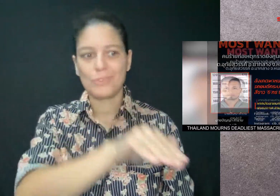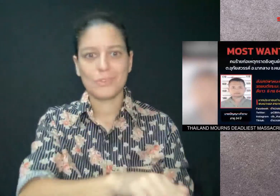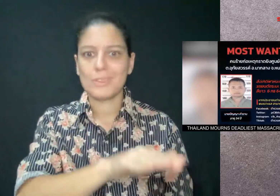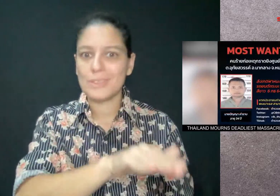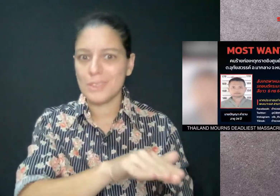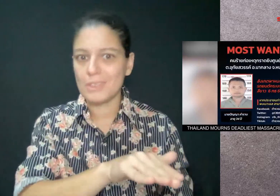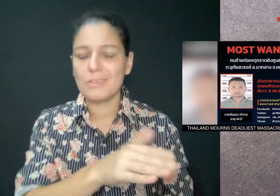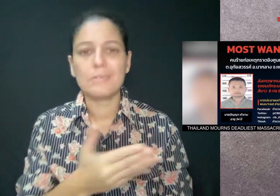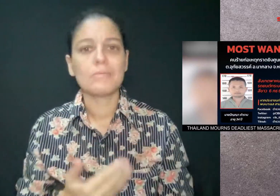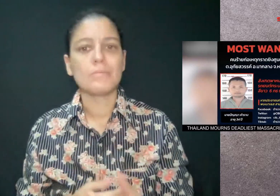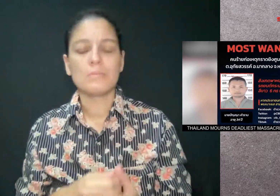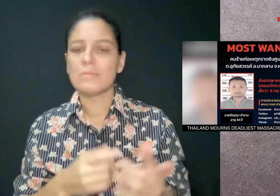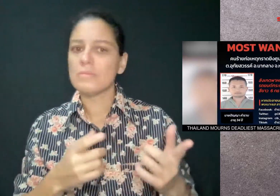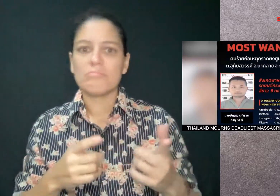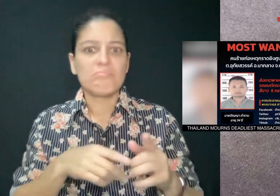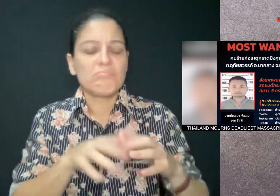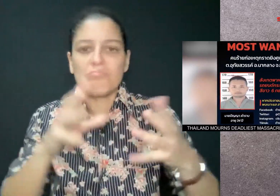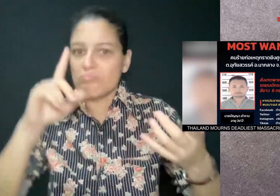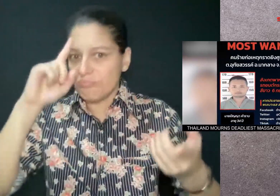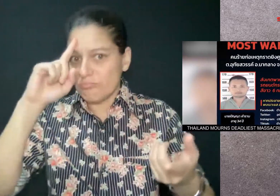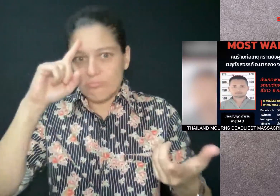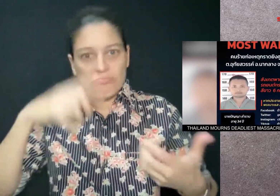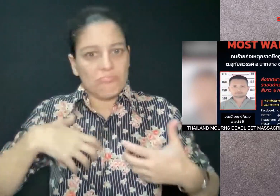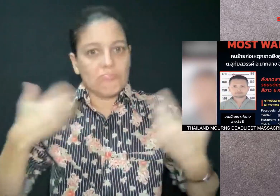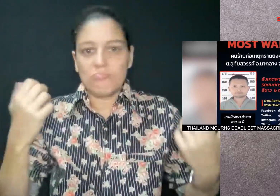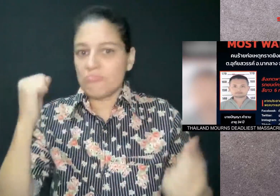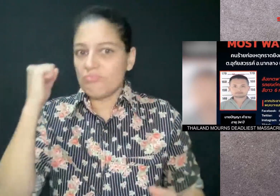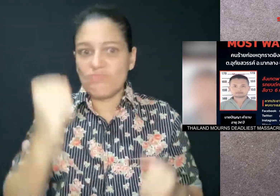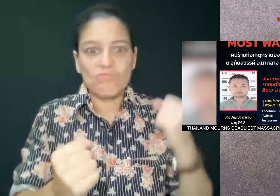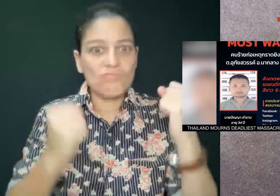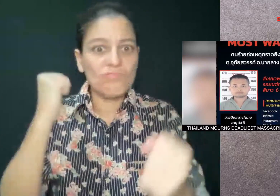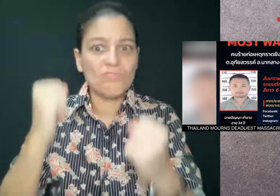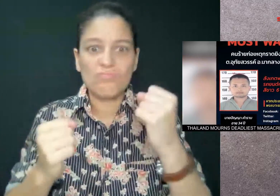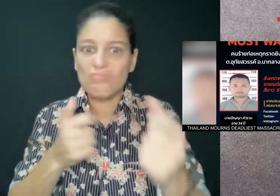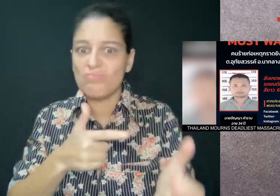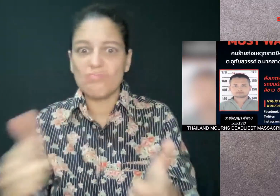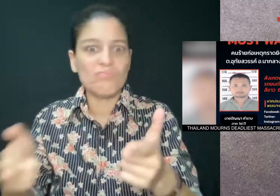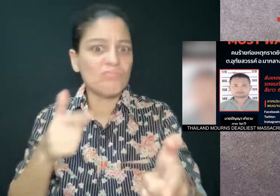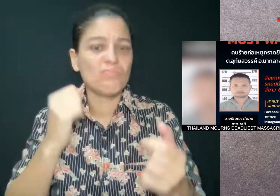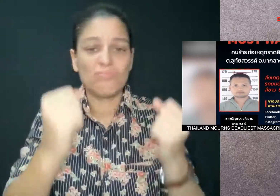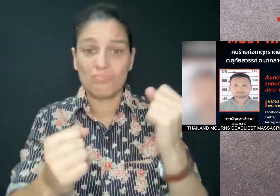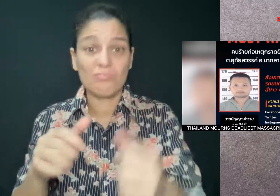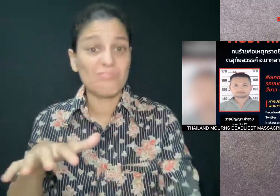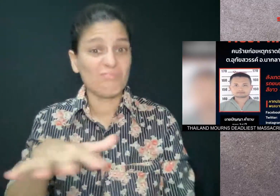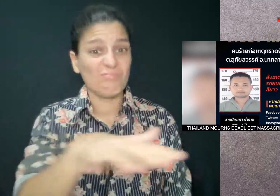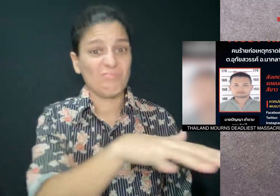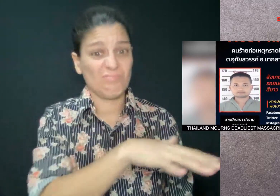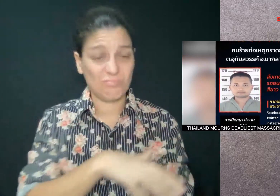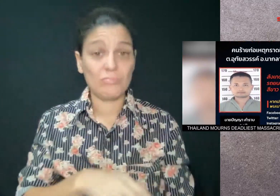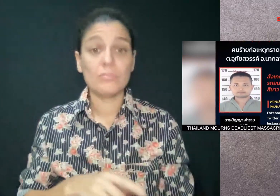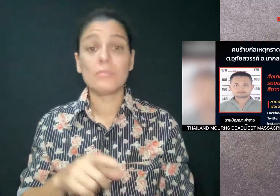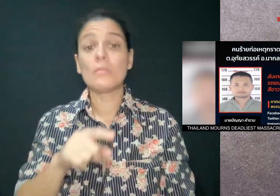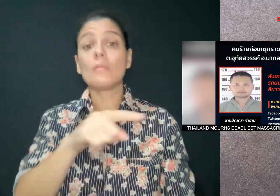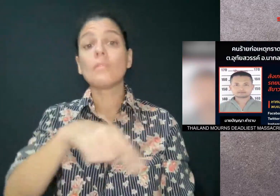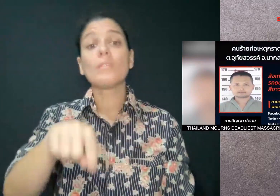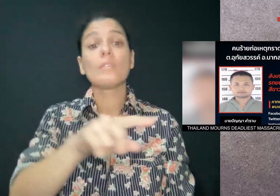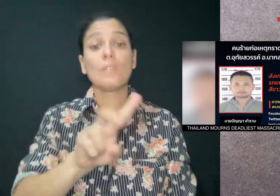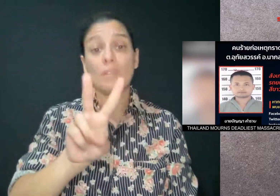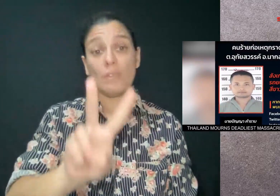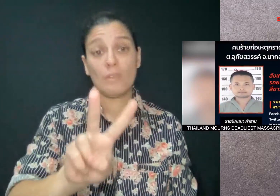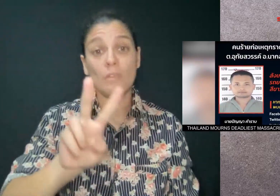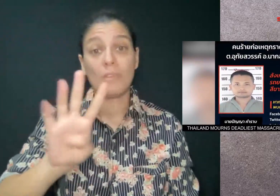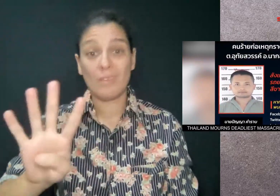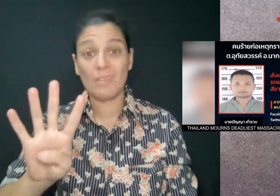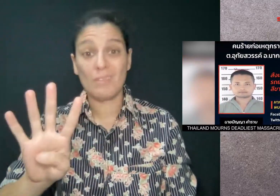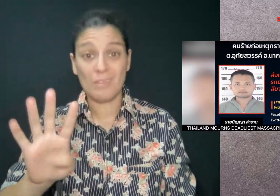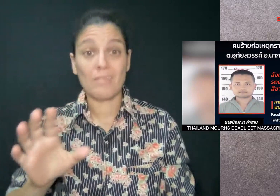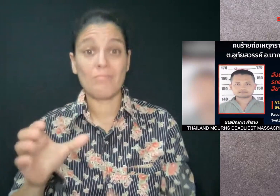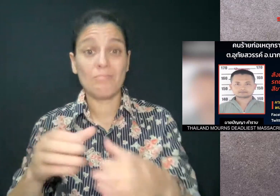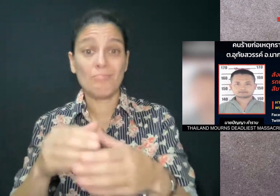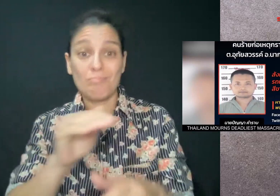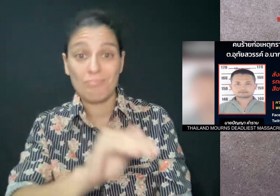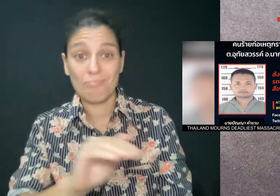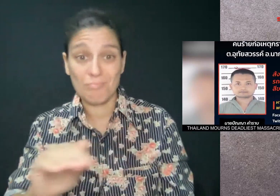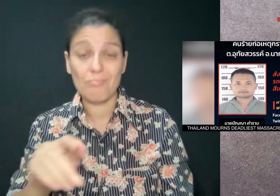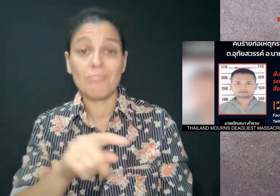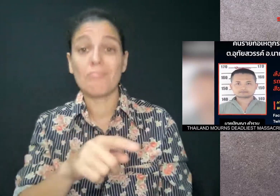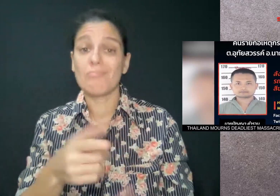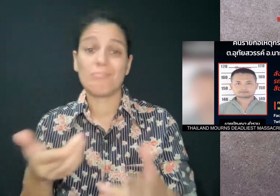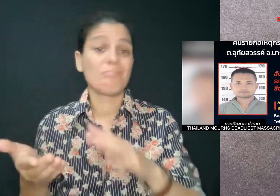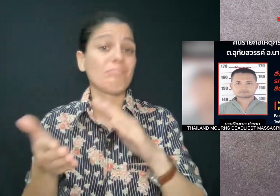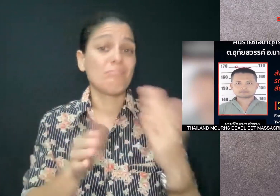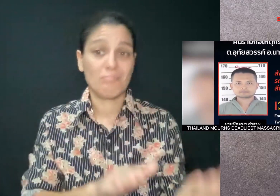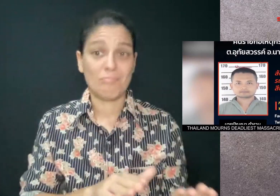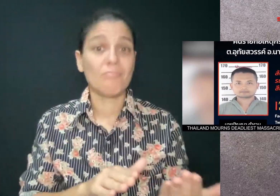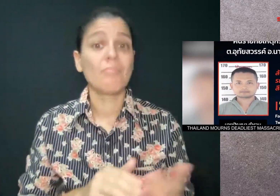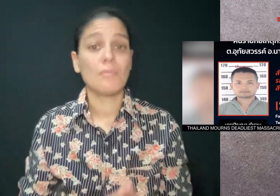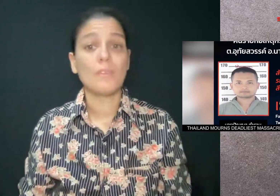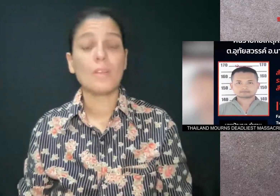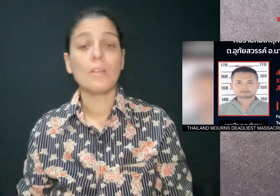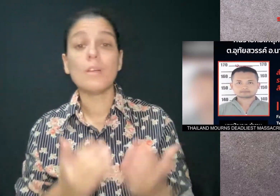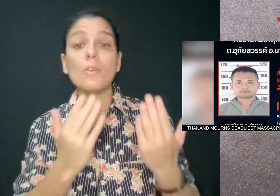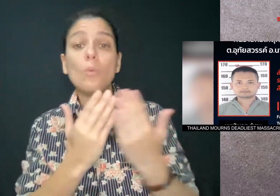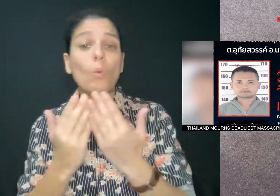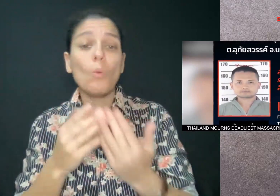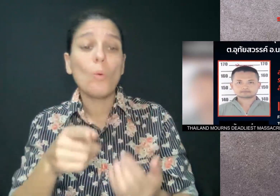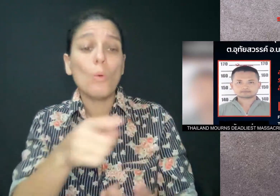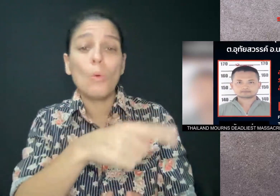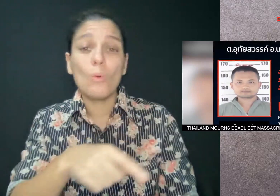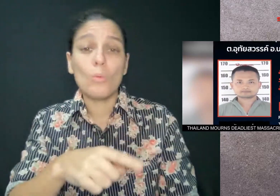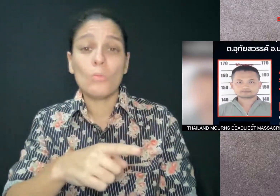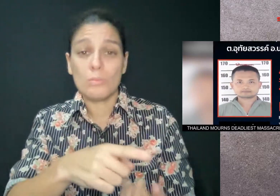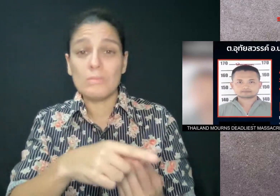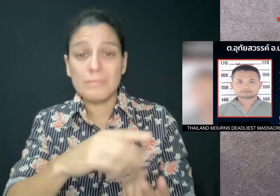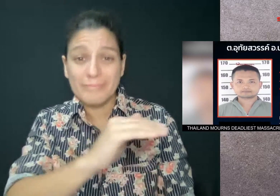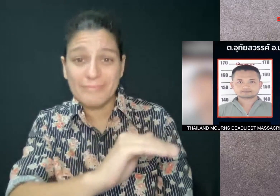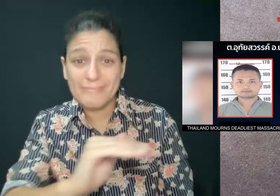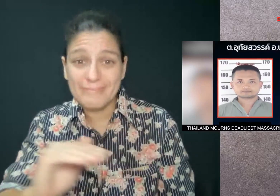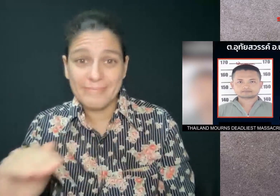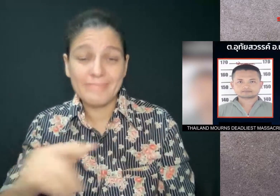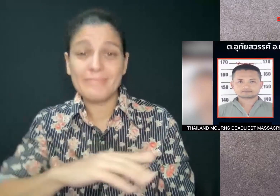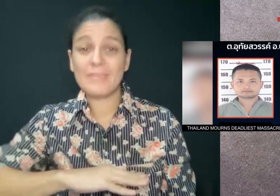and shooting spree 24 of the 37 people killed at the school were children between the ages